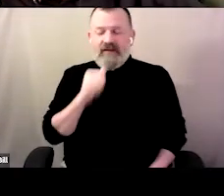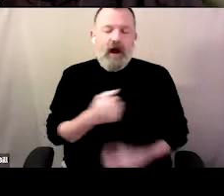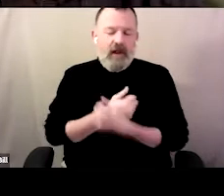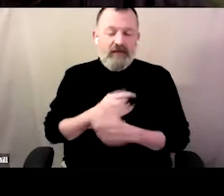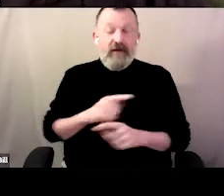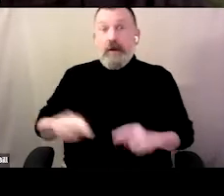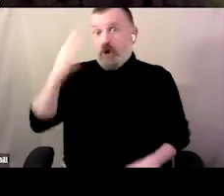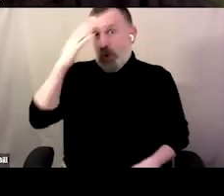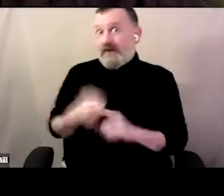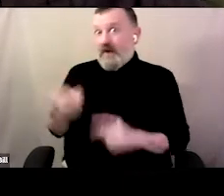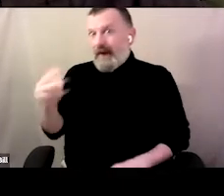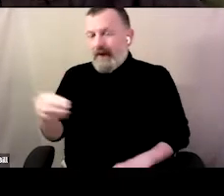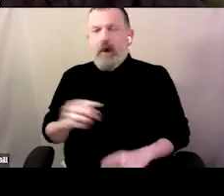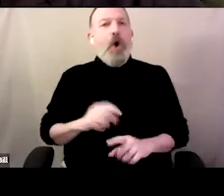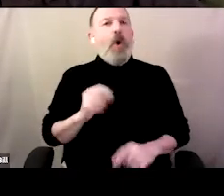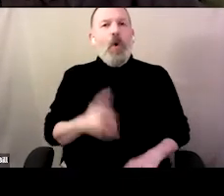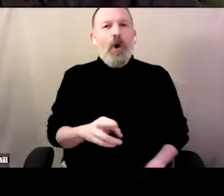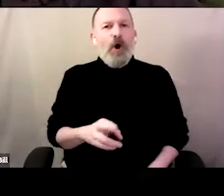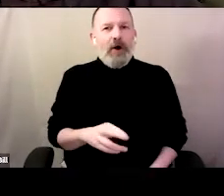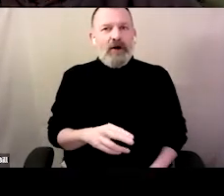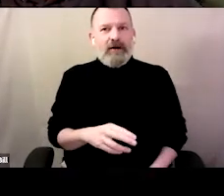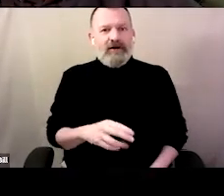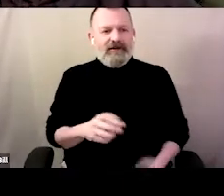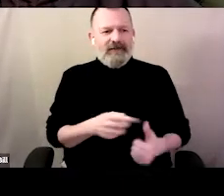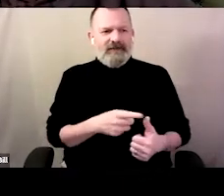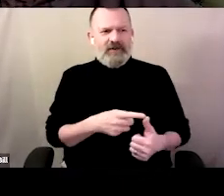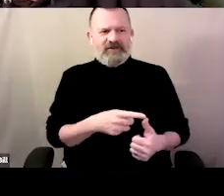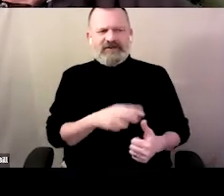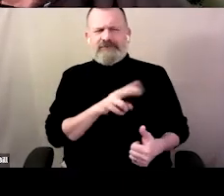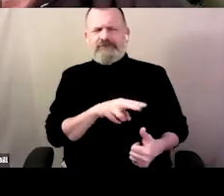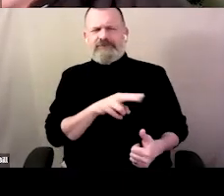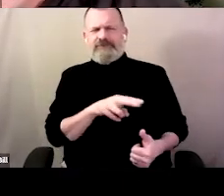or being a scenario where not only your question it. But your question. If it was actually him.